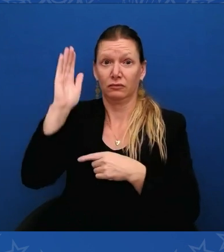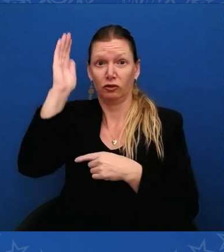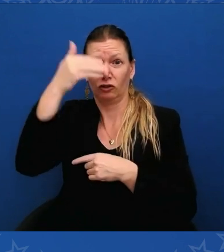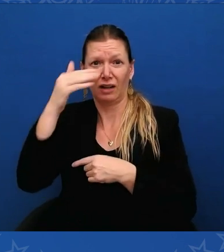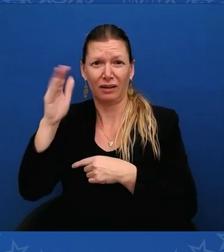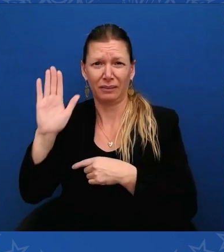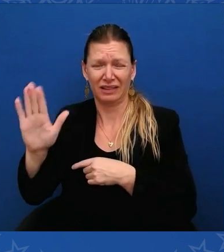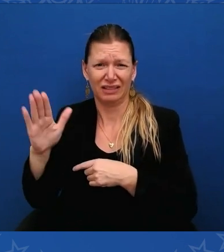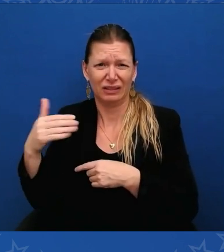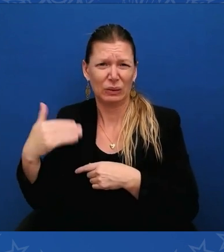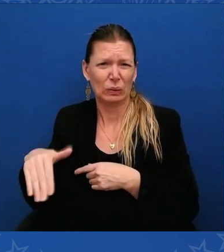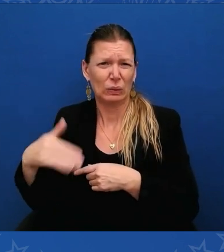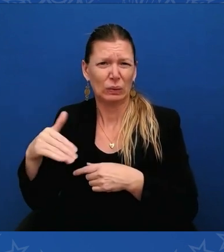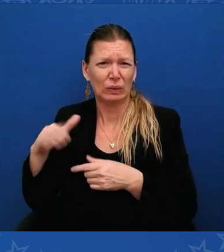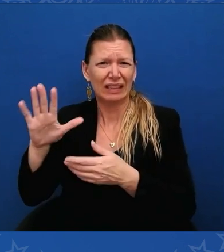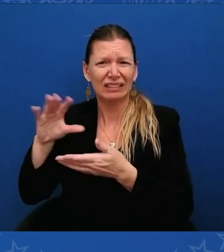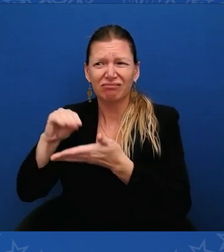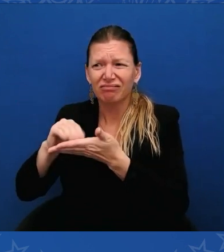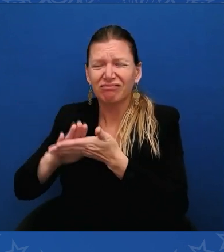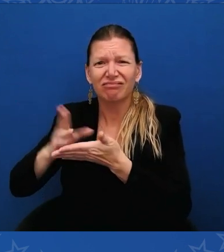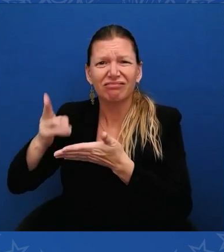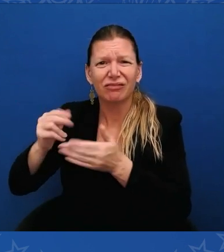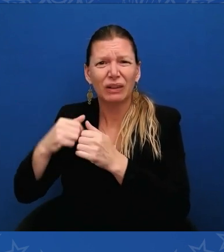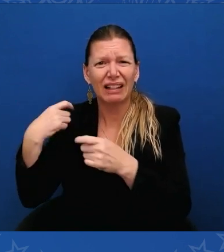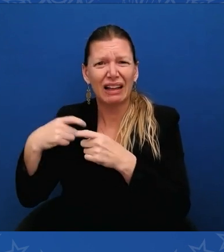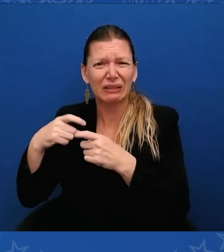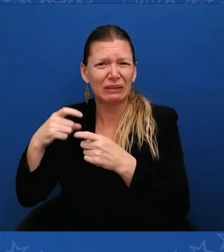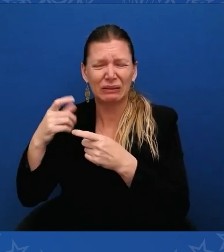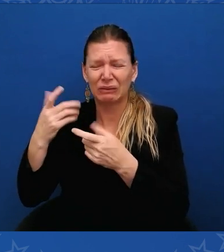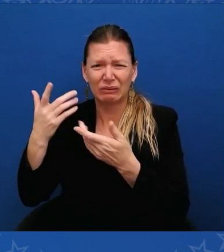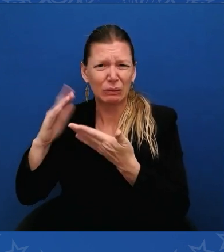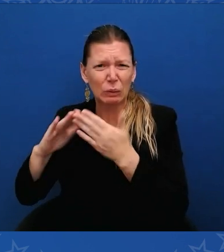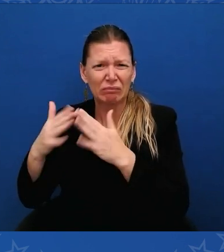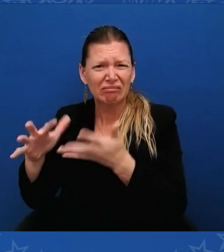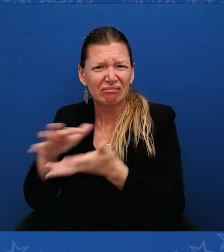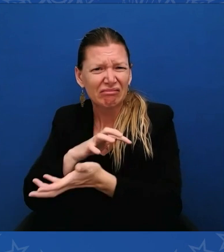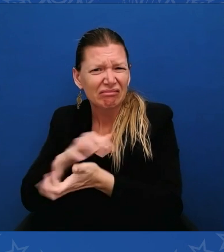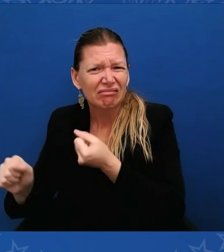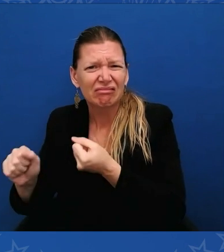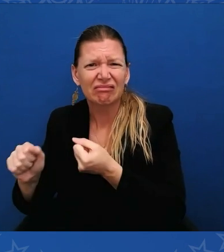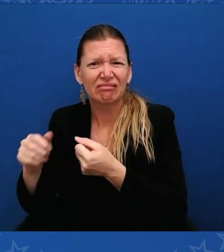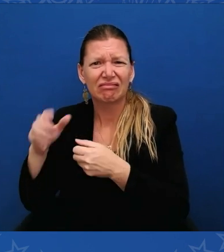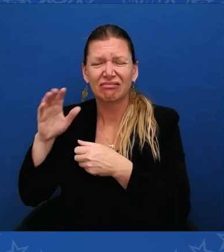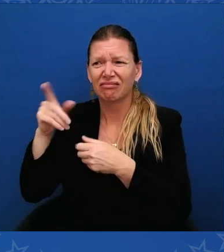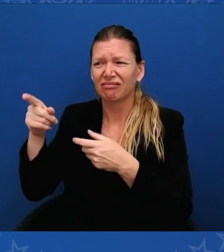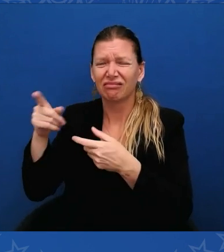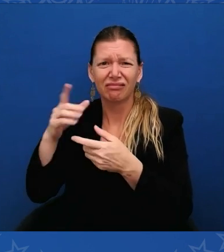devastated the Latino community. Trump is a failed businessman who drove up Latino unemployment